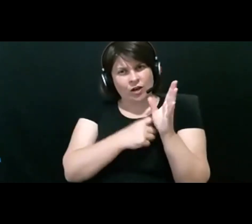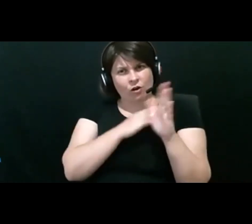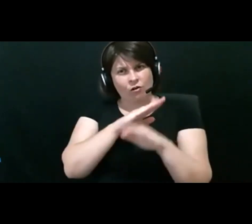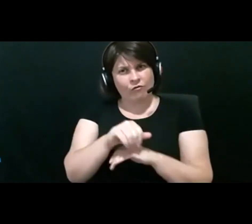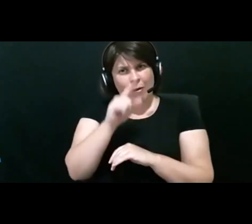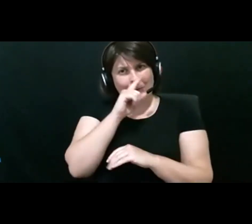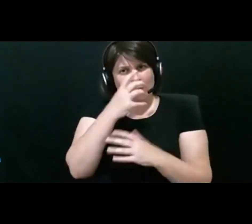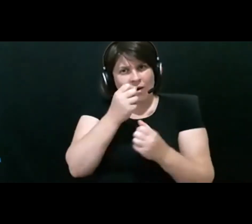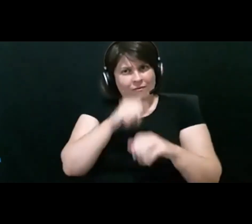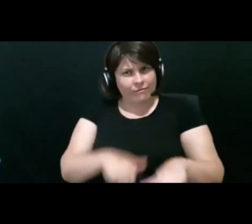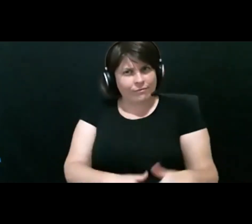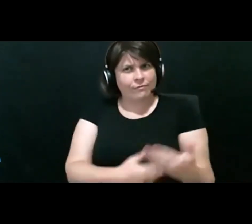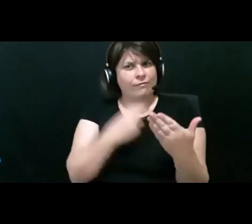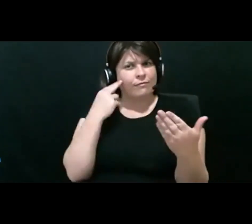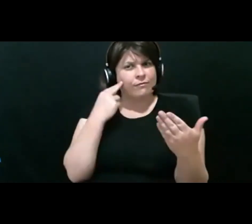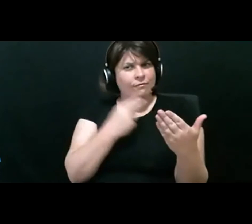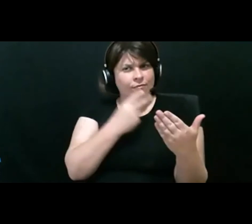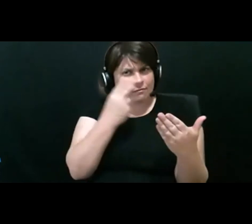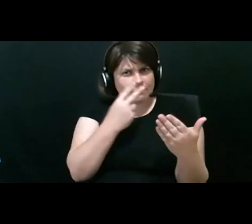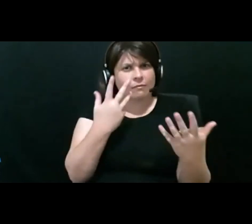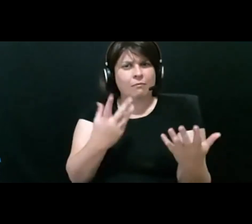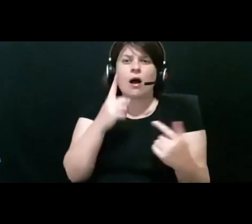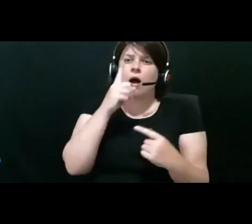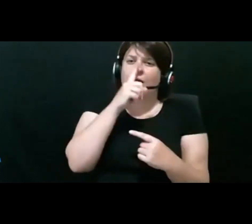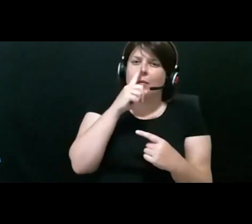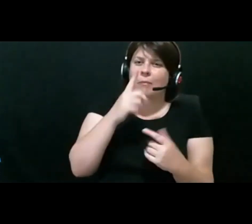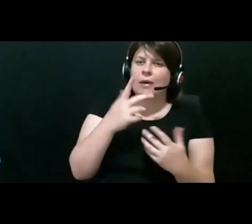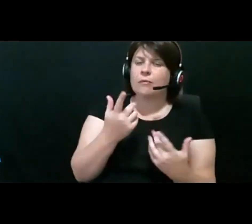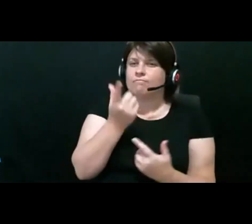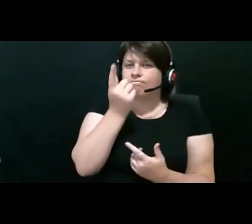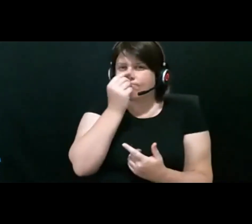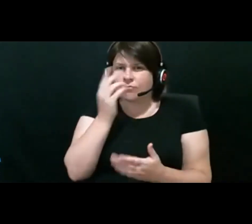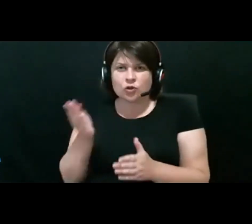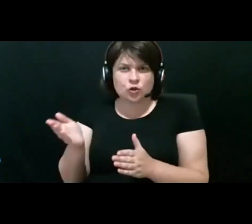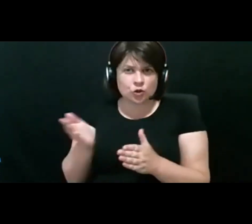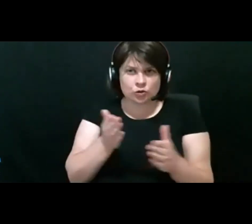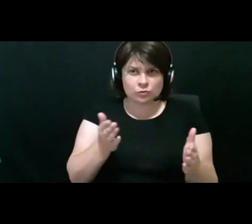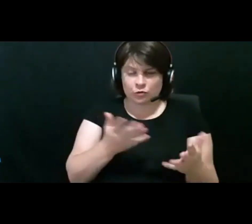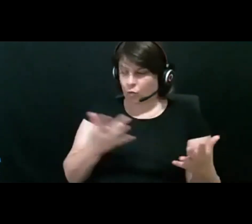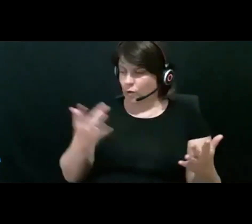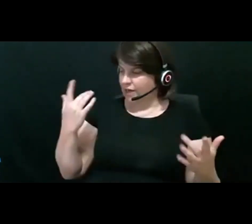people's ability to move, to receive on different parts of their body, the control